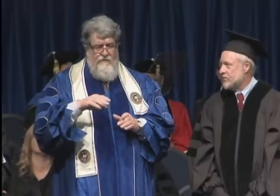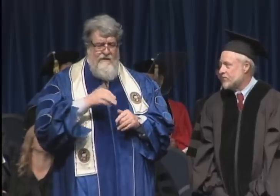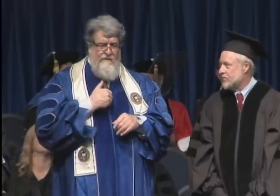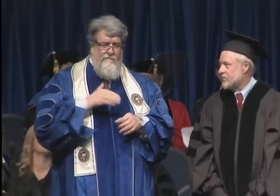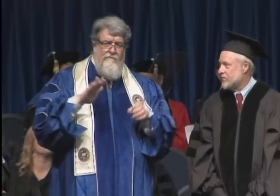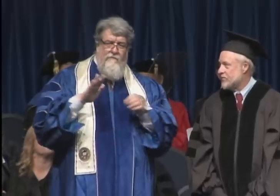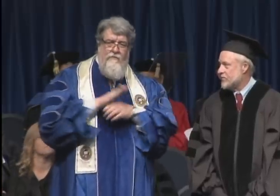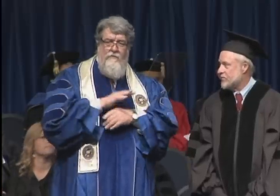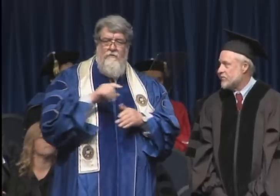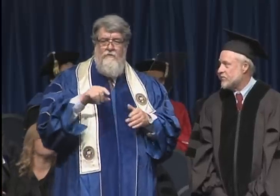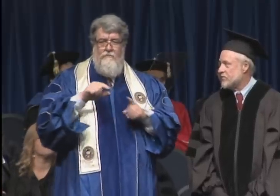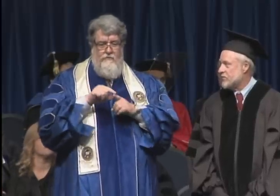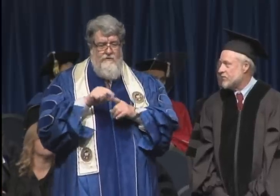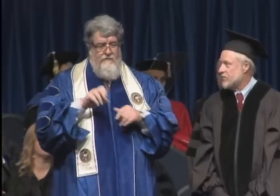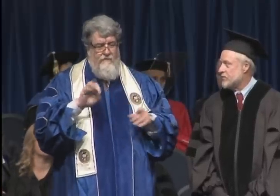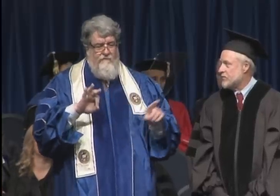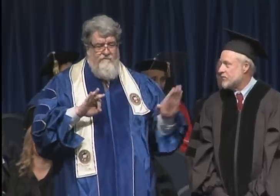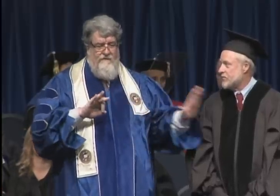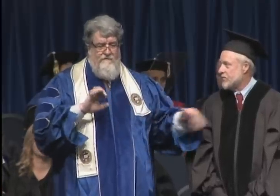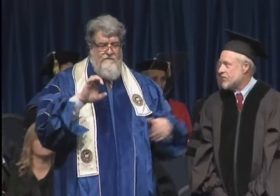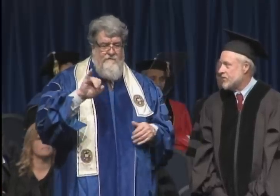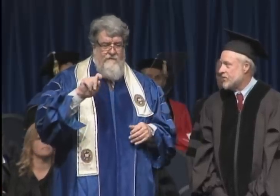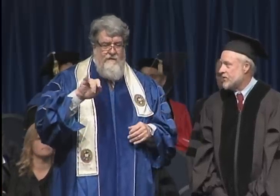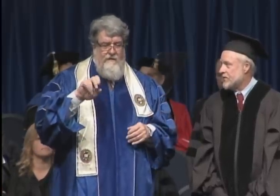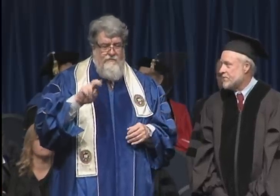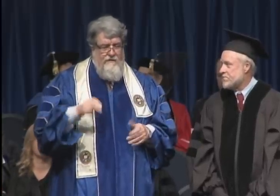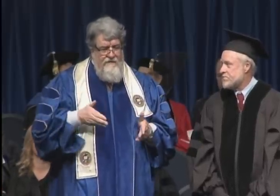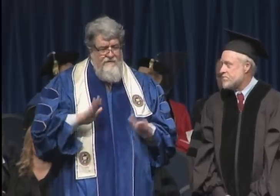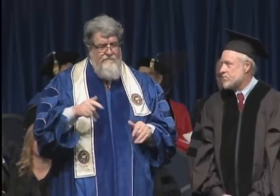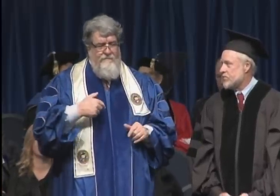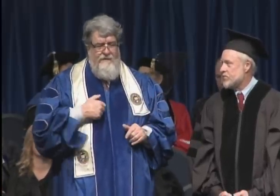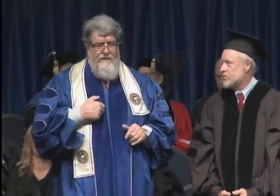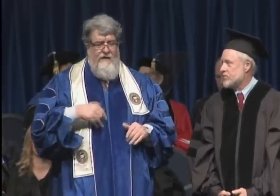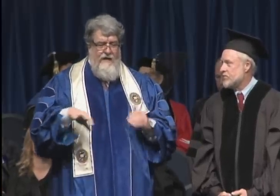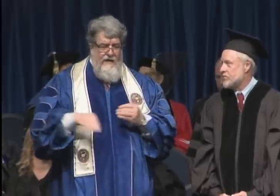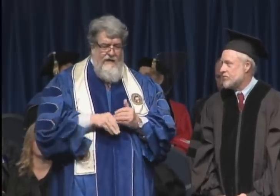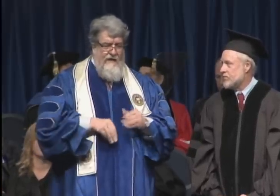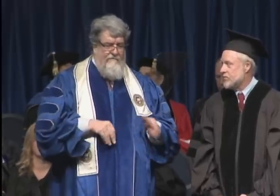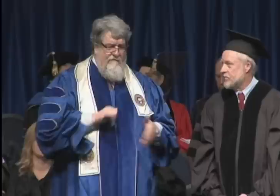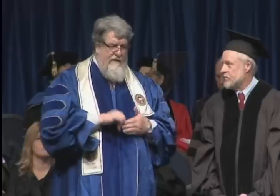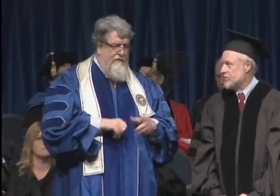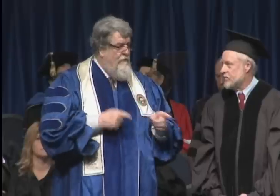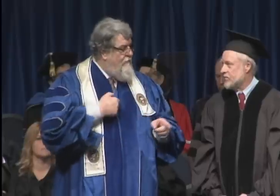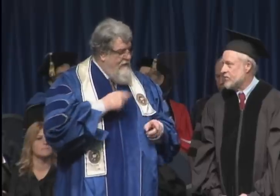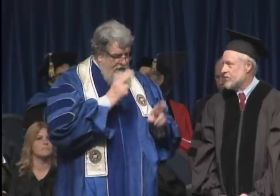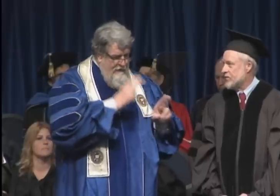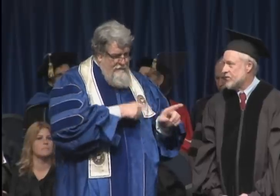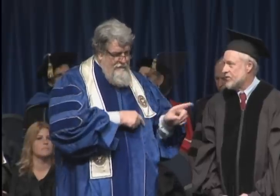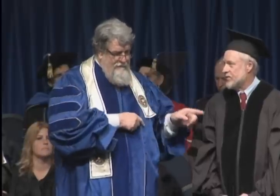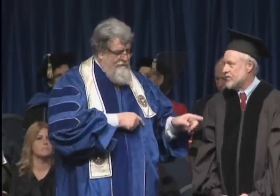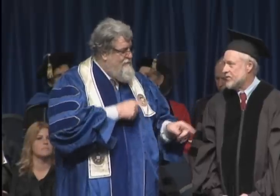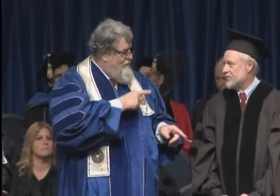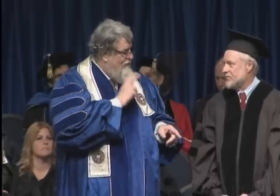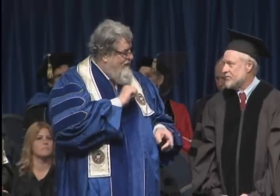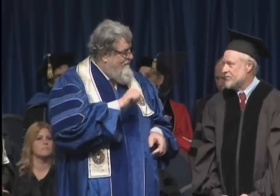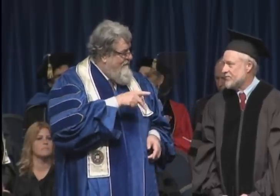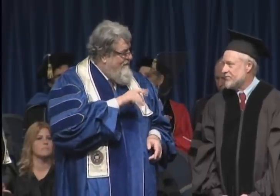Our program book contains the full wording of your citation. Let me add that we honor you, for you are a: